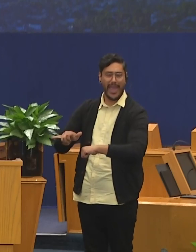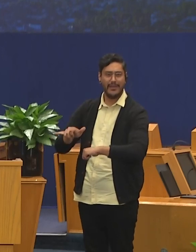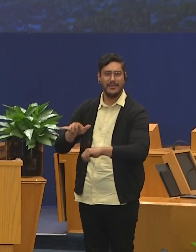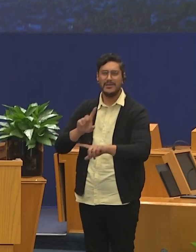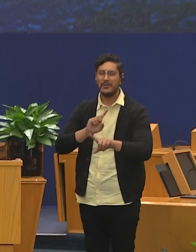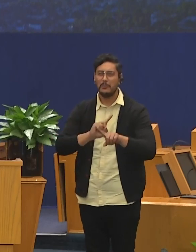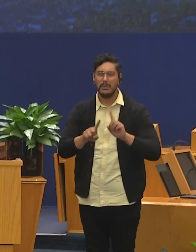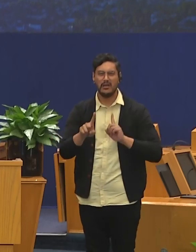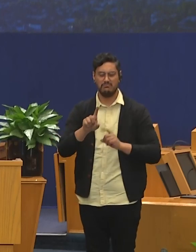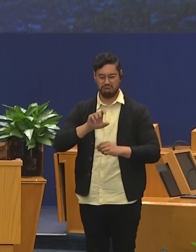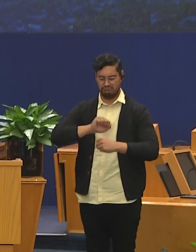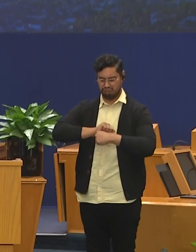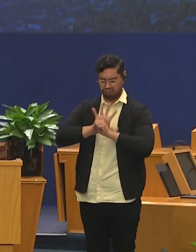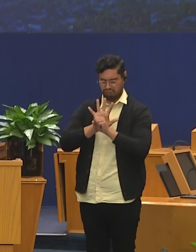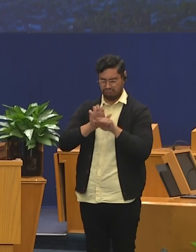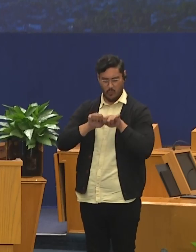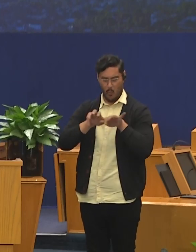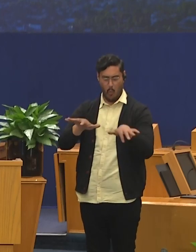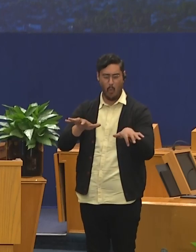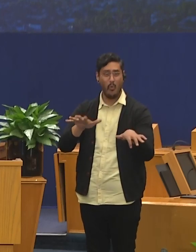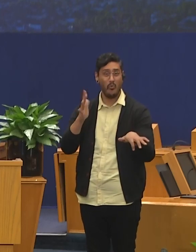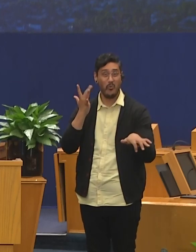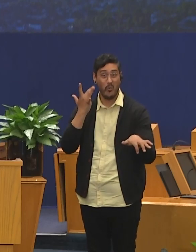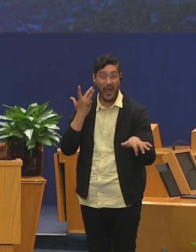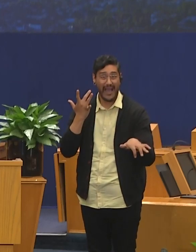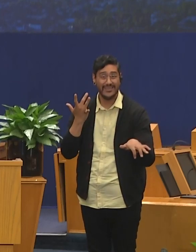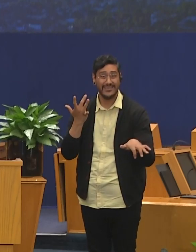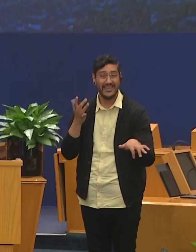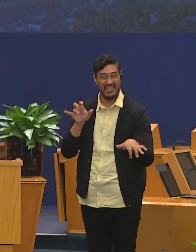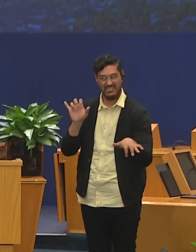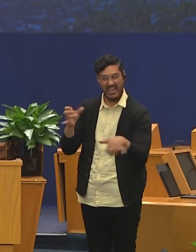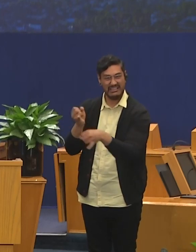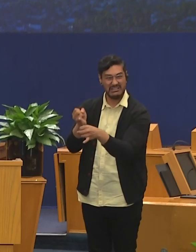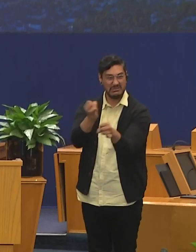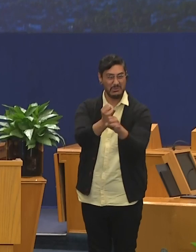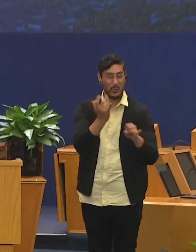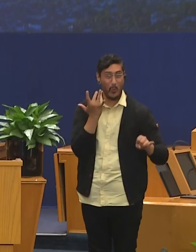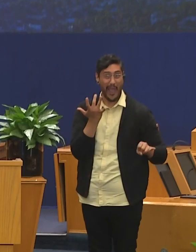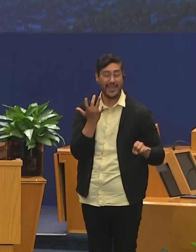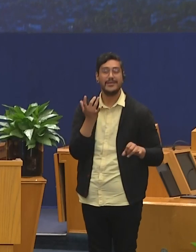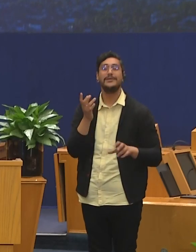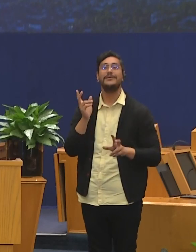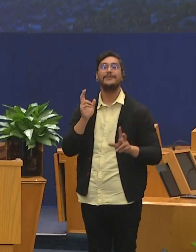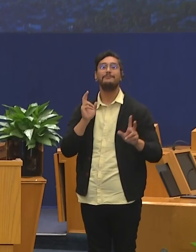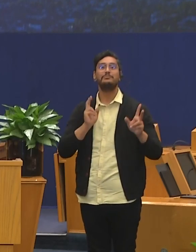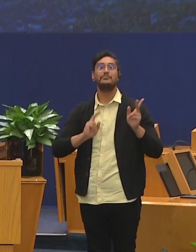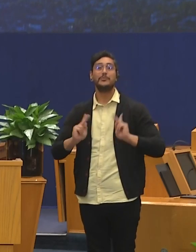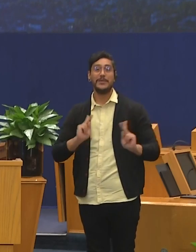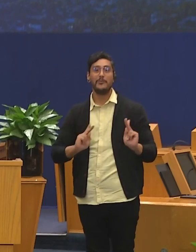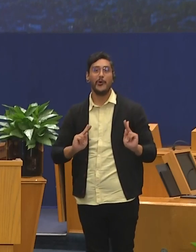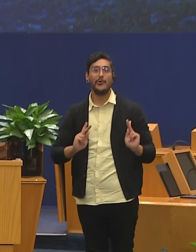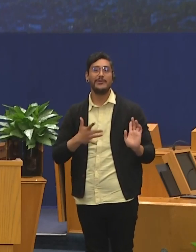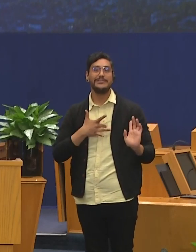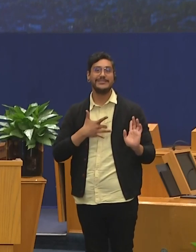REASON IT'S SO EASILY TRANSMITTED, COVID-19 SO EASILY TRANSMITTED IN THESE